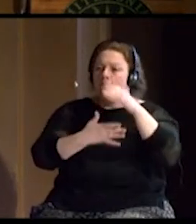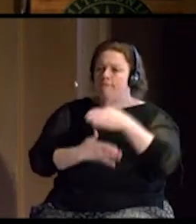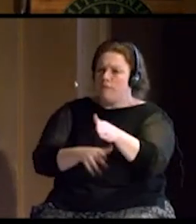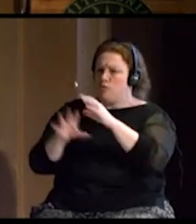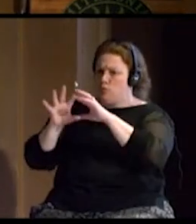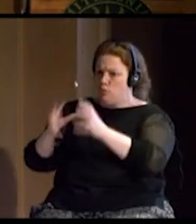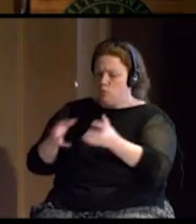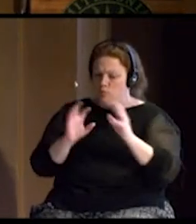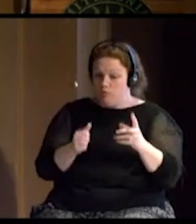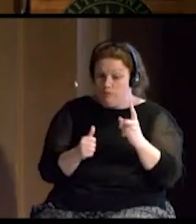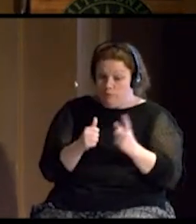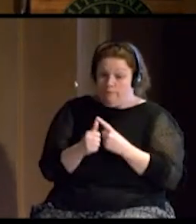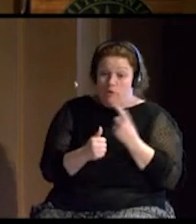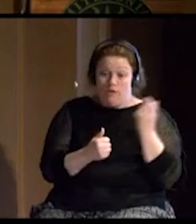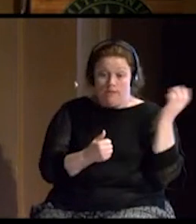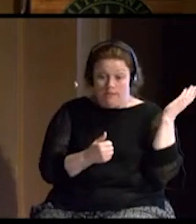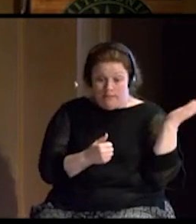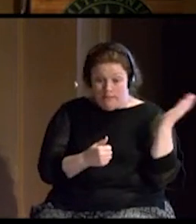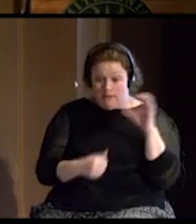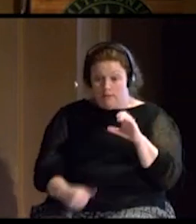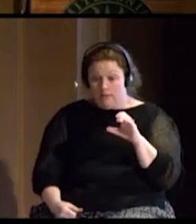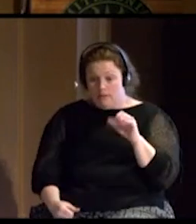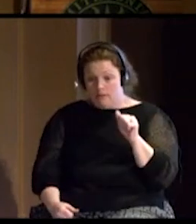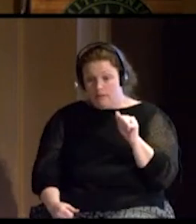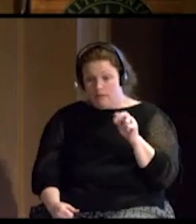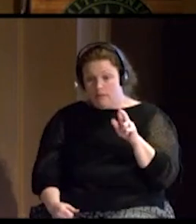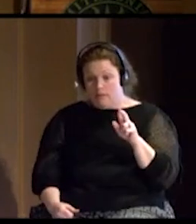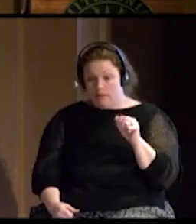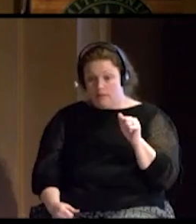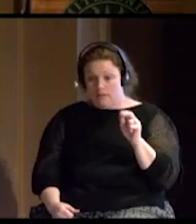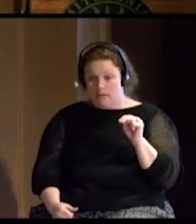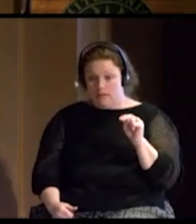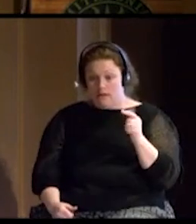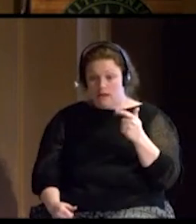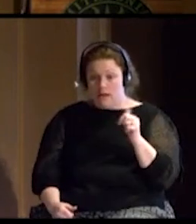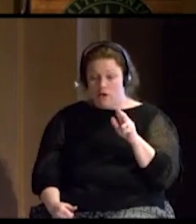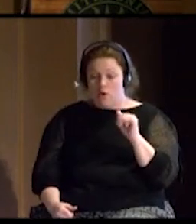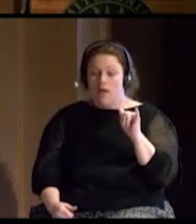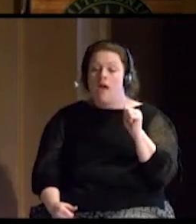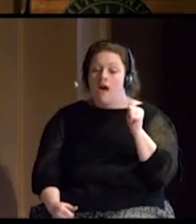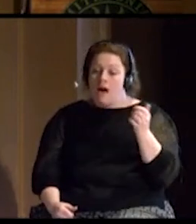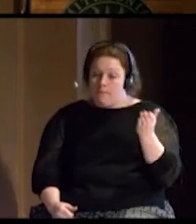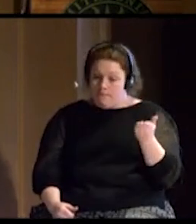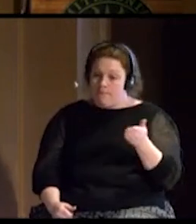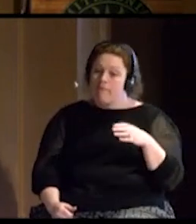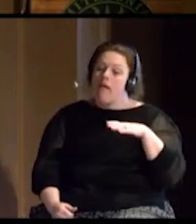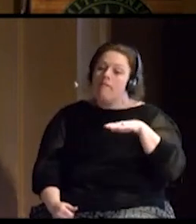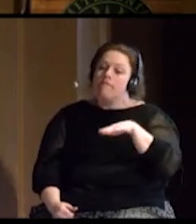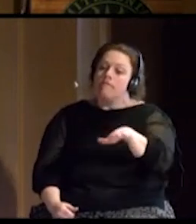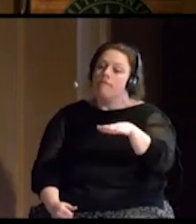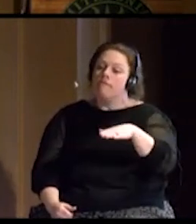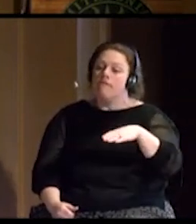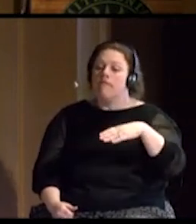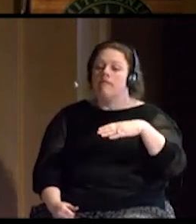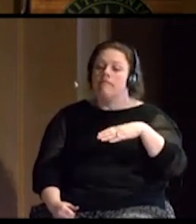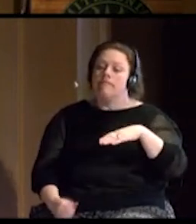And the first one here is what we call Carangaria. It includes flat fishes and other seemingly disparate taxes, such as marlins,